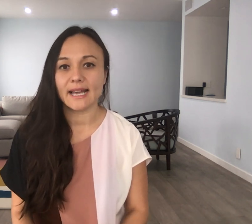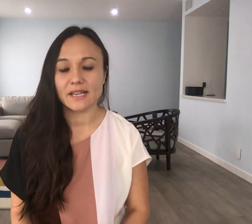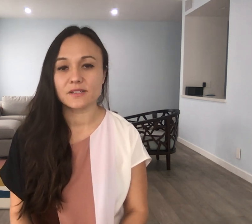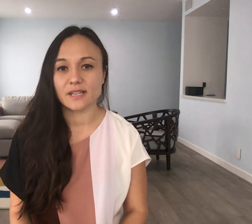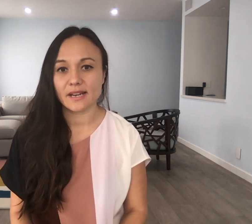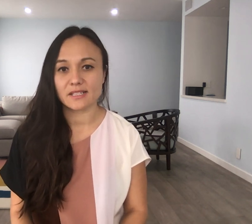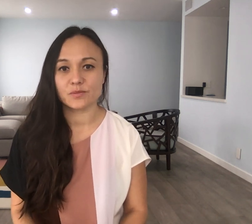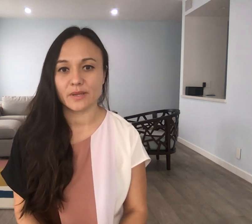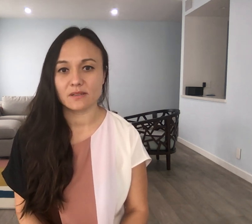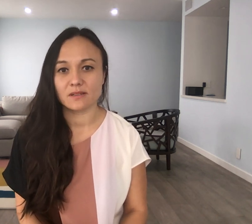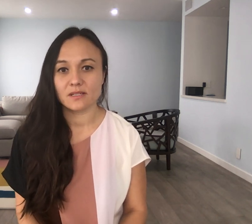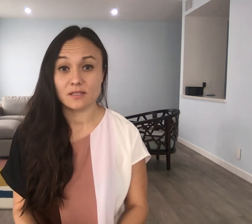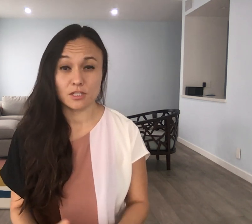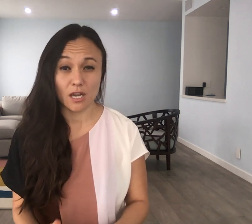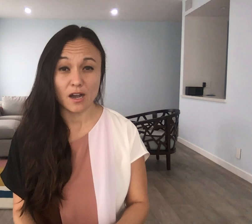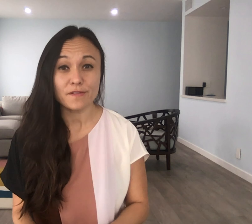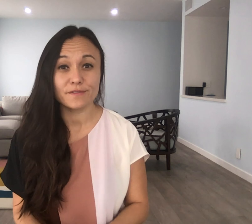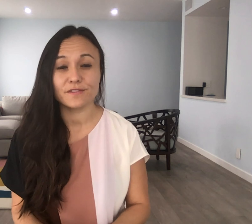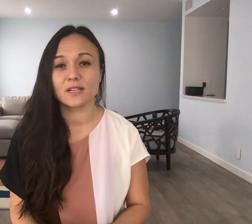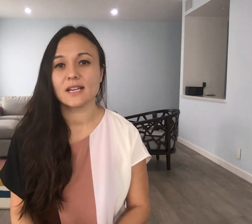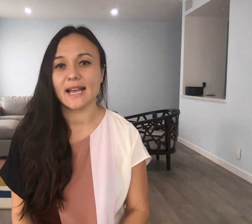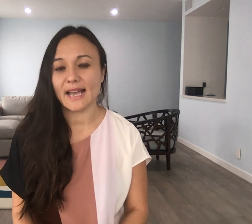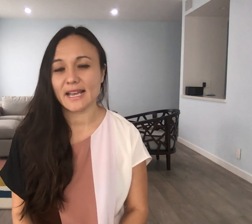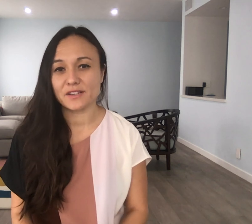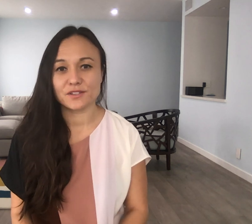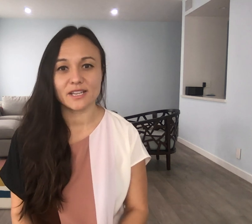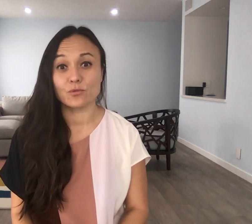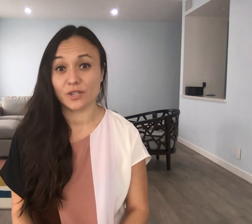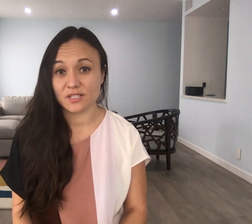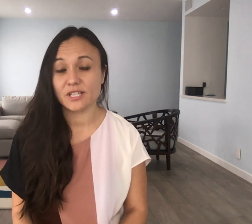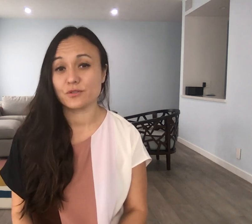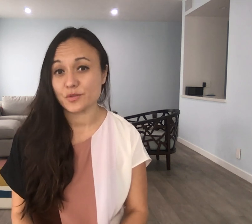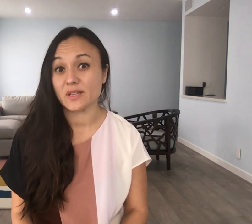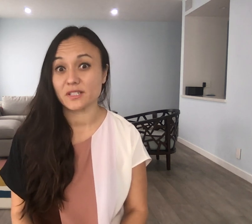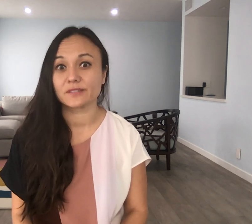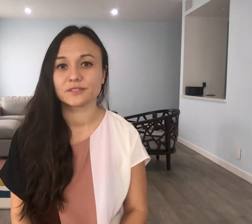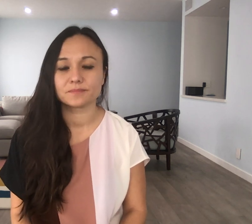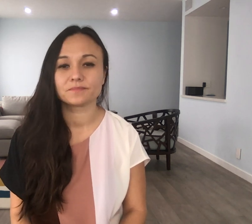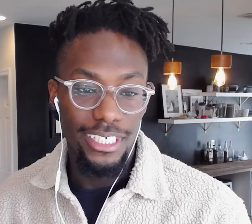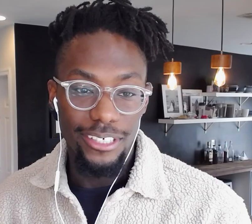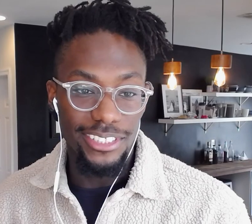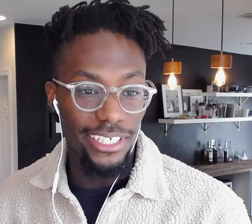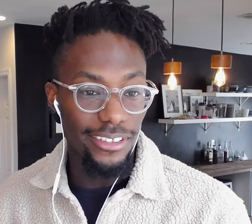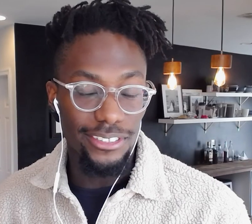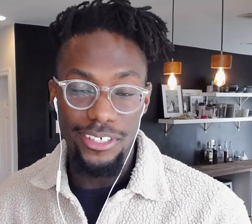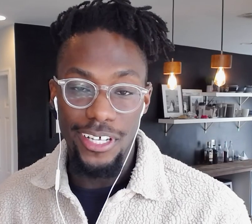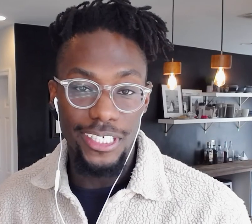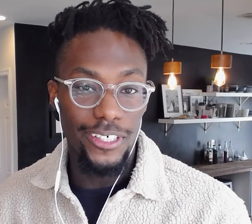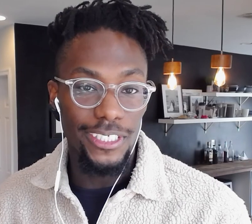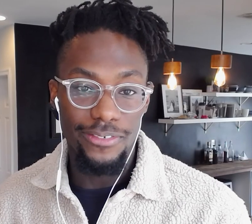And it has been tough, and it will continue to be tough. It was a year that took a lot of courage